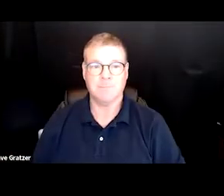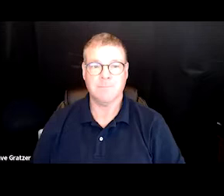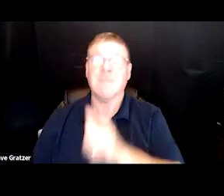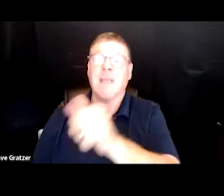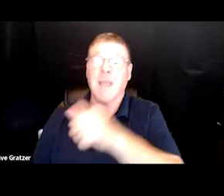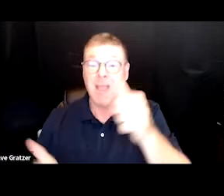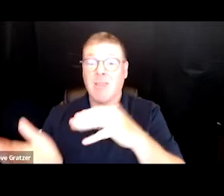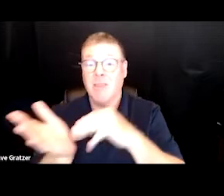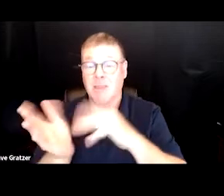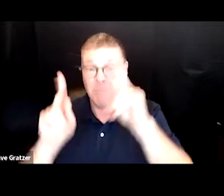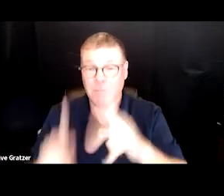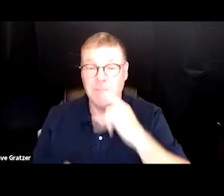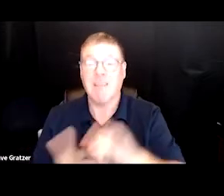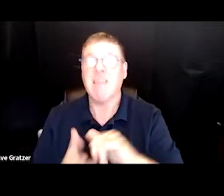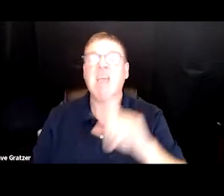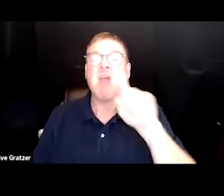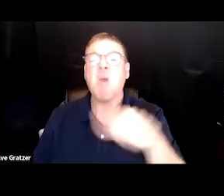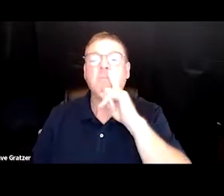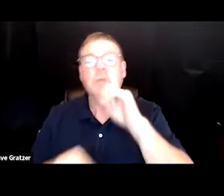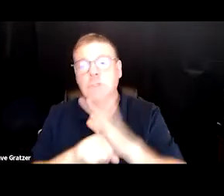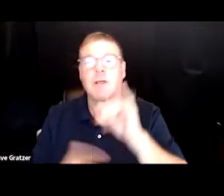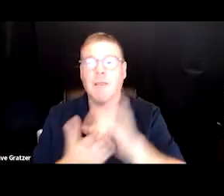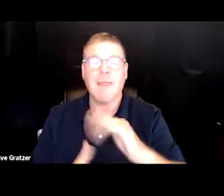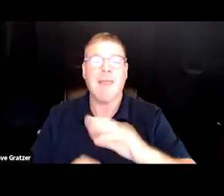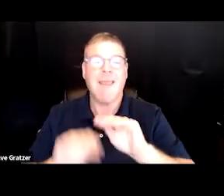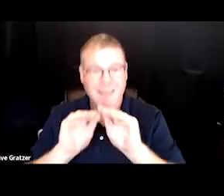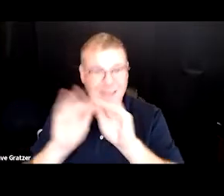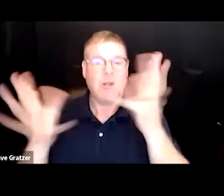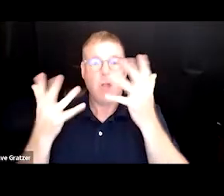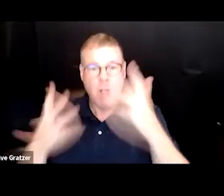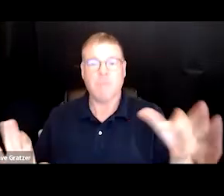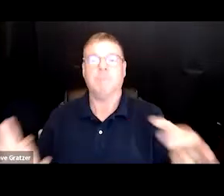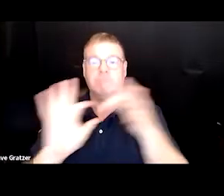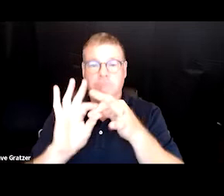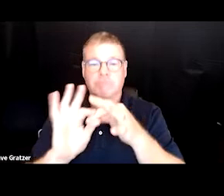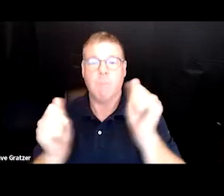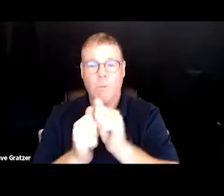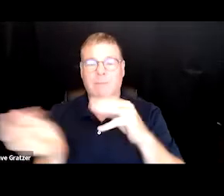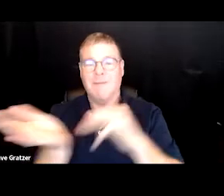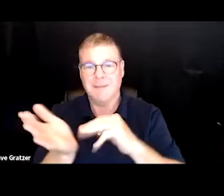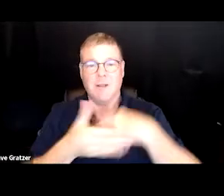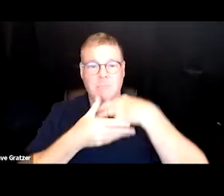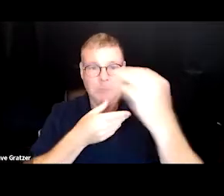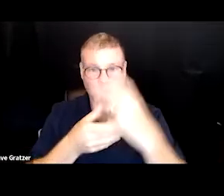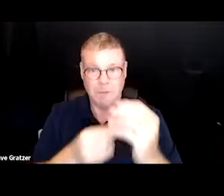"The doctor's only concern is to ensure that they're obviously already linked up with a provider on the outside. Otherwise he would be uncomfortable